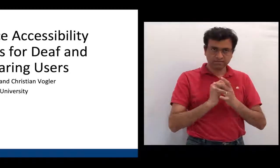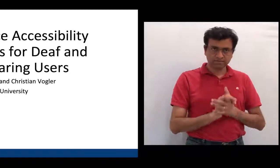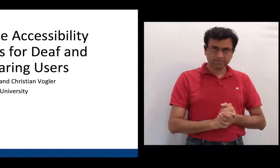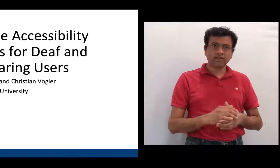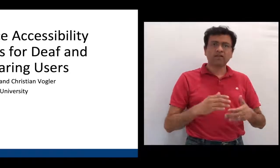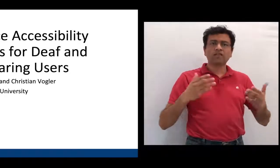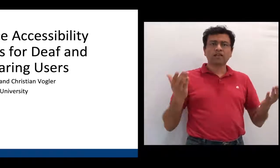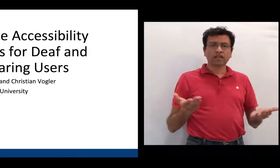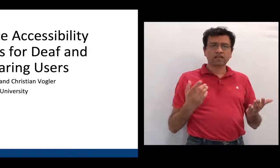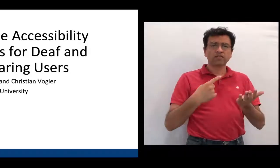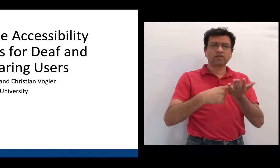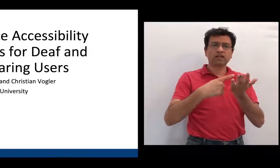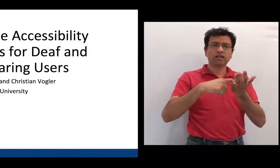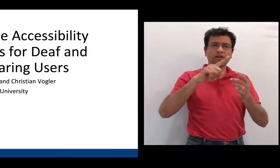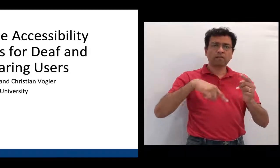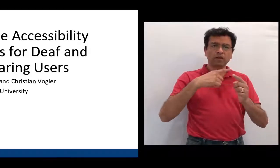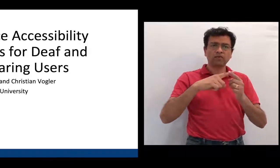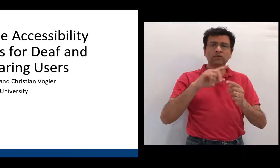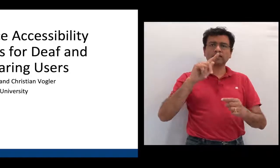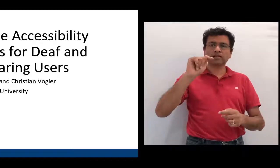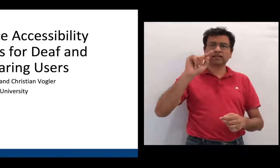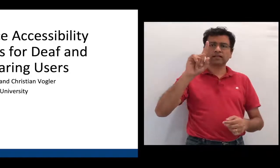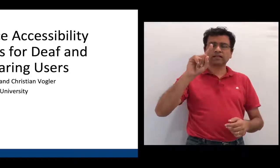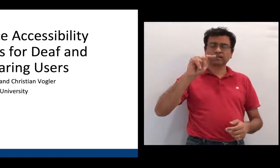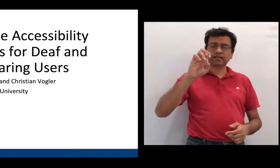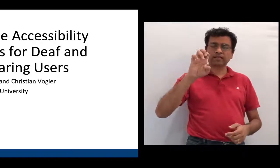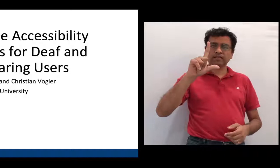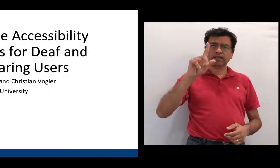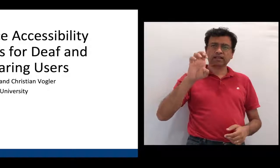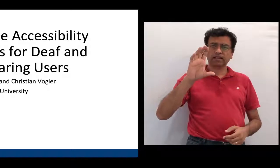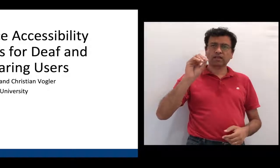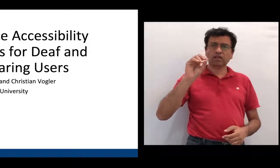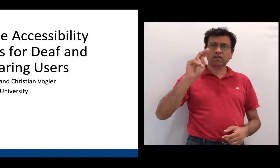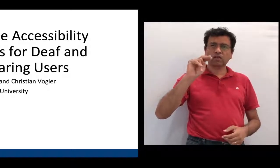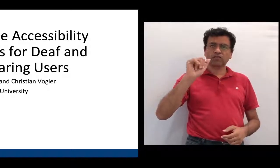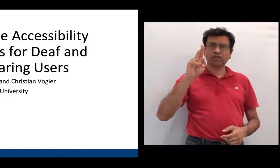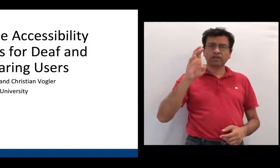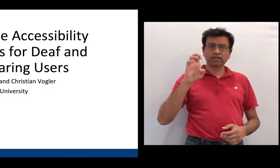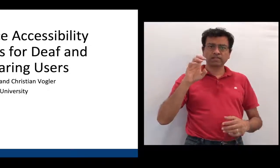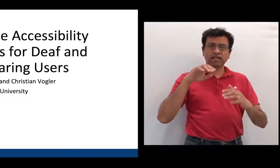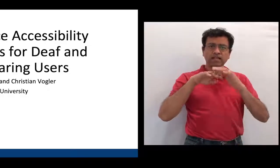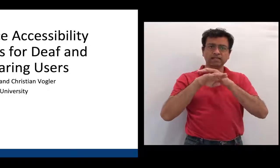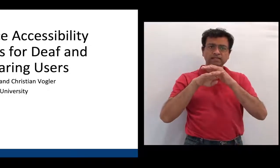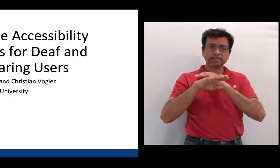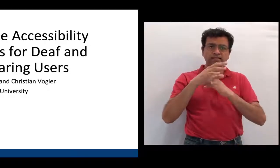We're here to talk about teleconference accessibility and guidelines